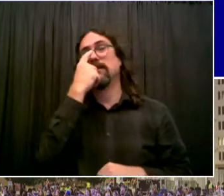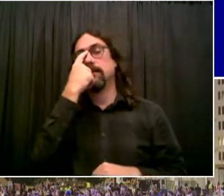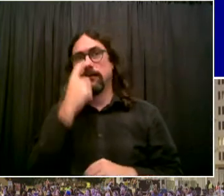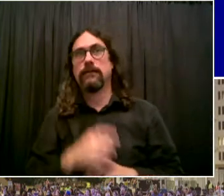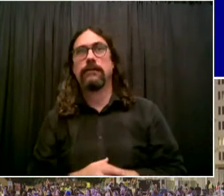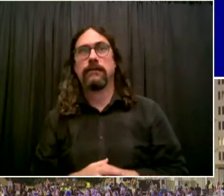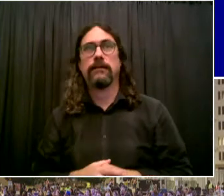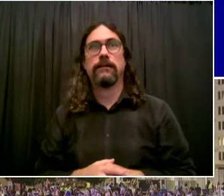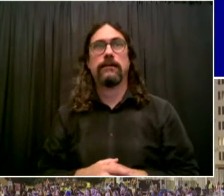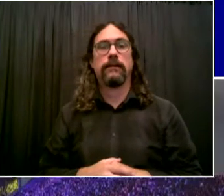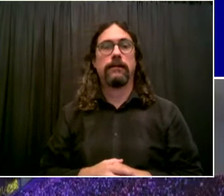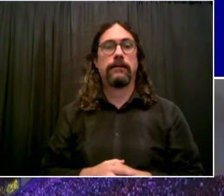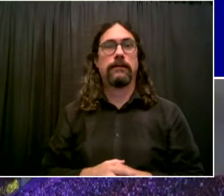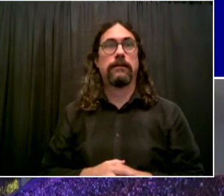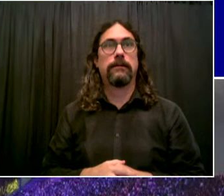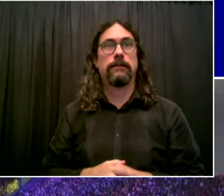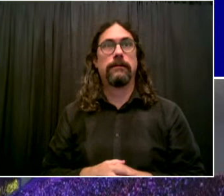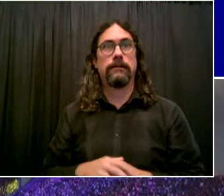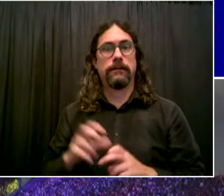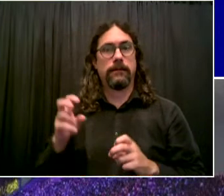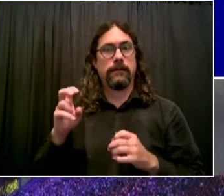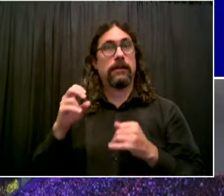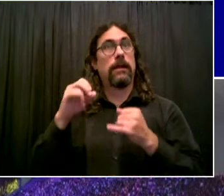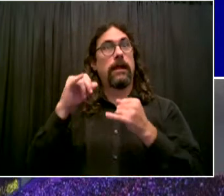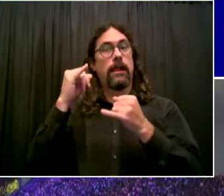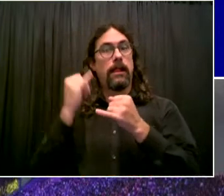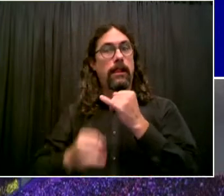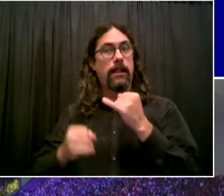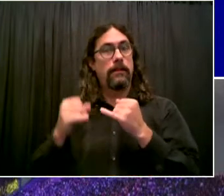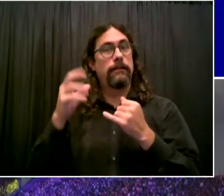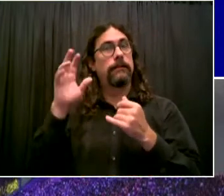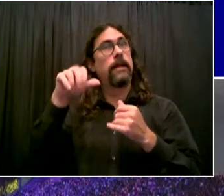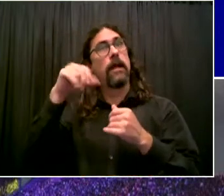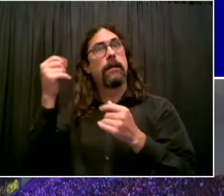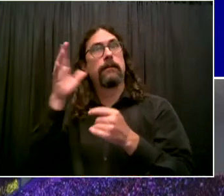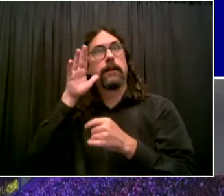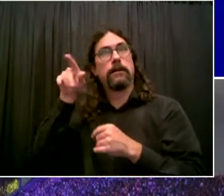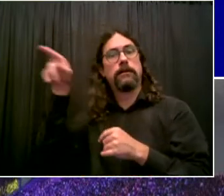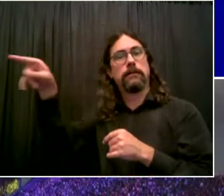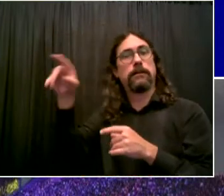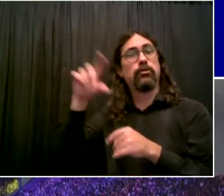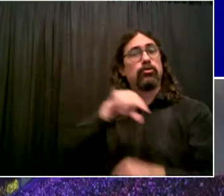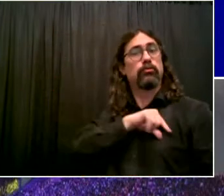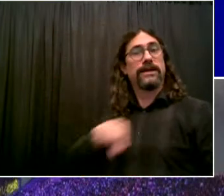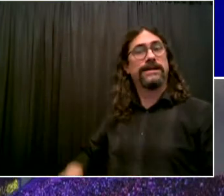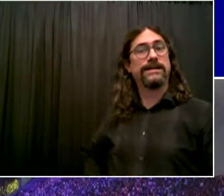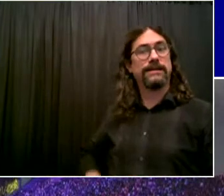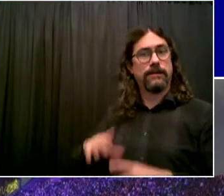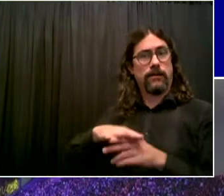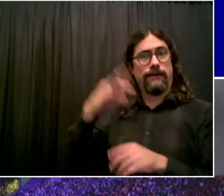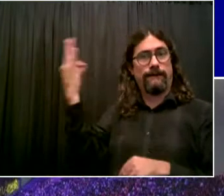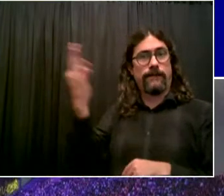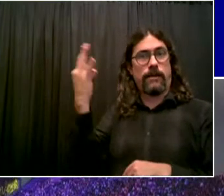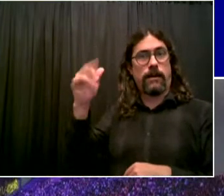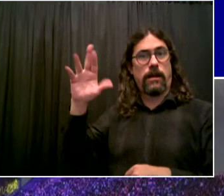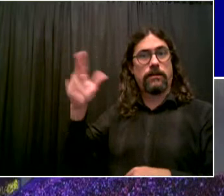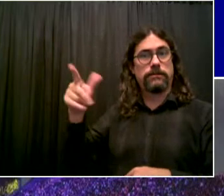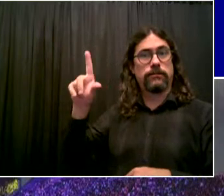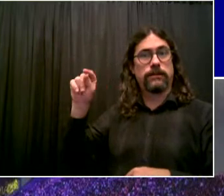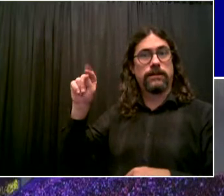AVAILABLE. OUR FINAL STOP IT'S TIME FOR